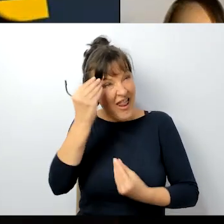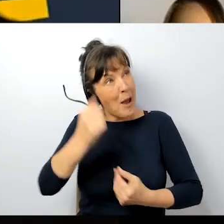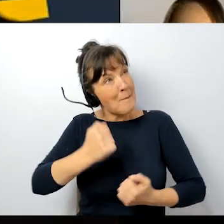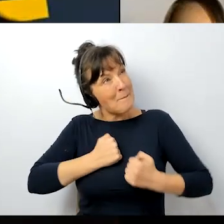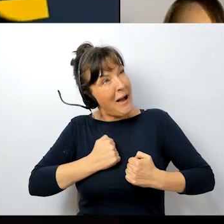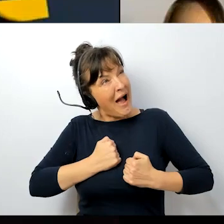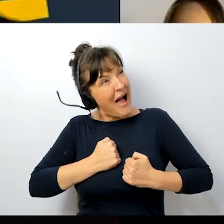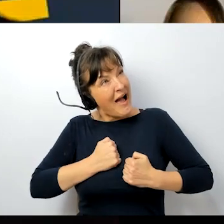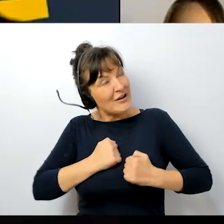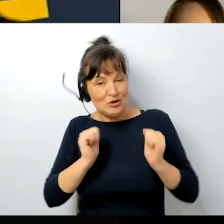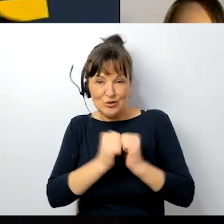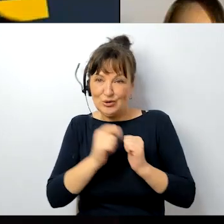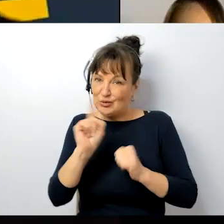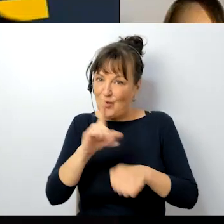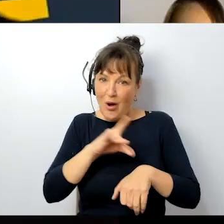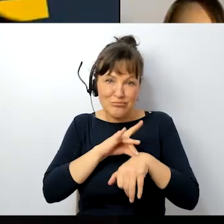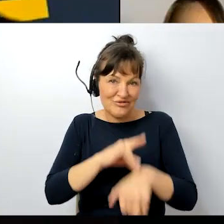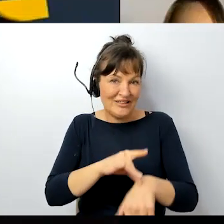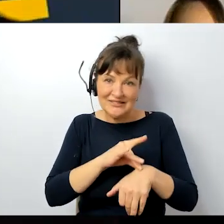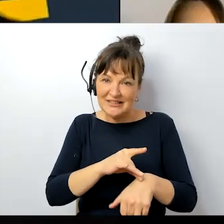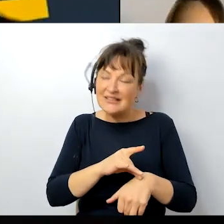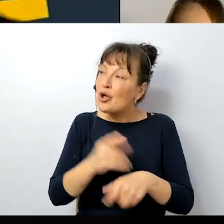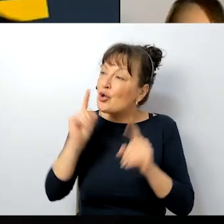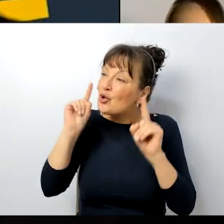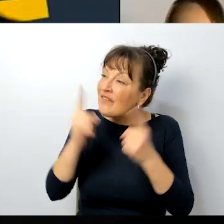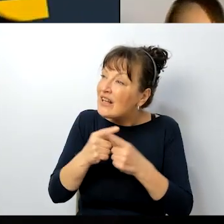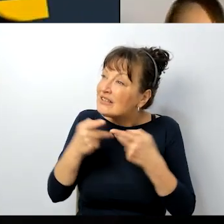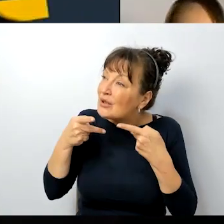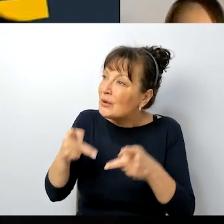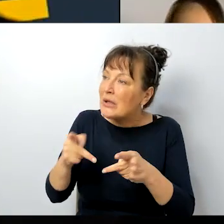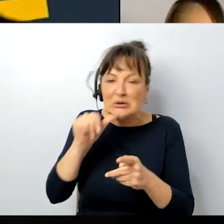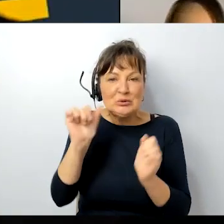about myself and kind of learning I am suited to and it's definitely for a bit of an apprenticeship